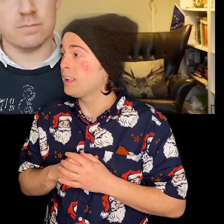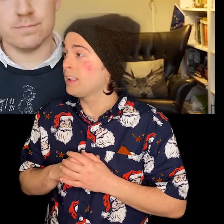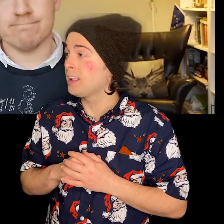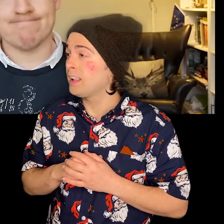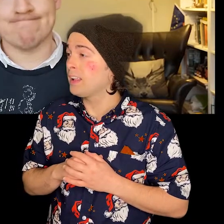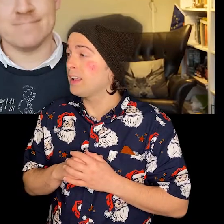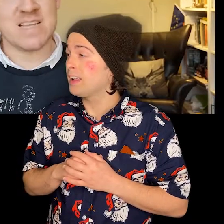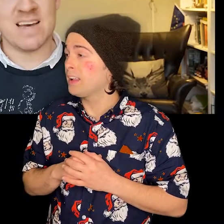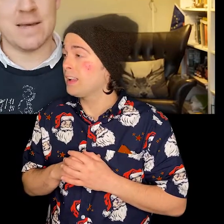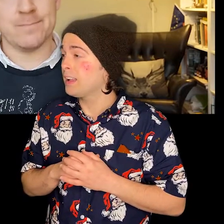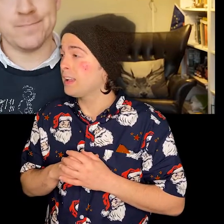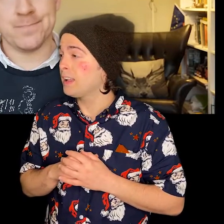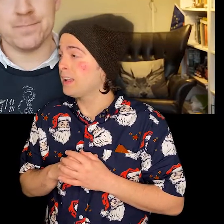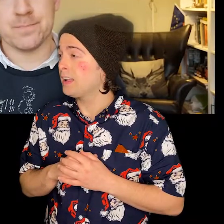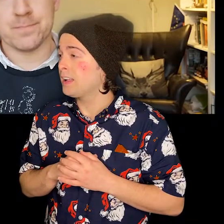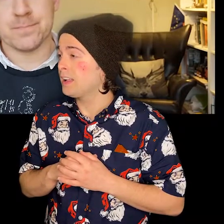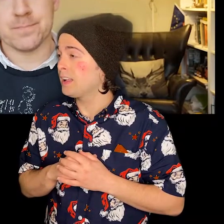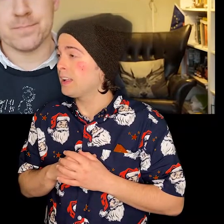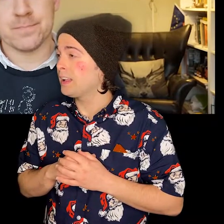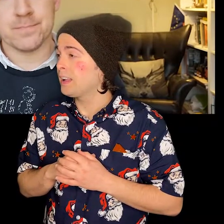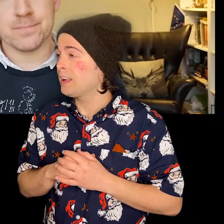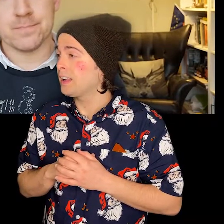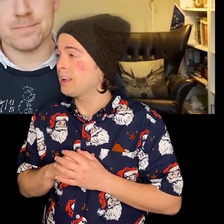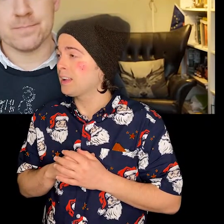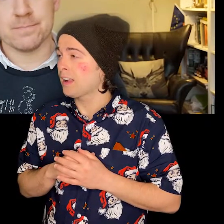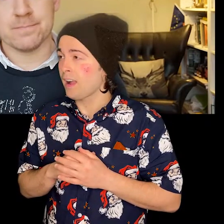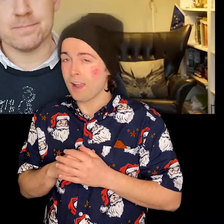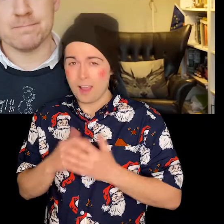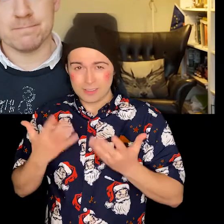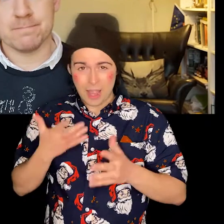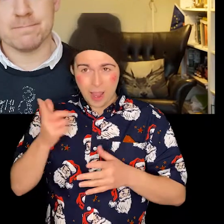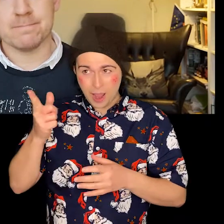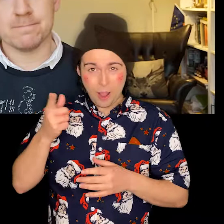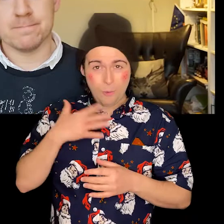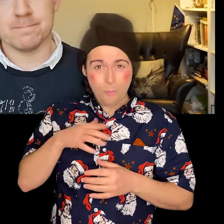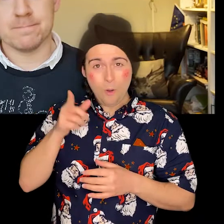Brian – Sure, is that it? Senga – Aye,